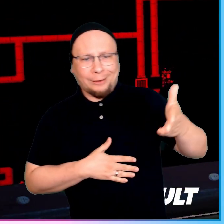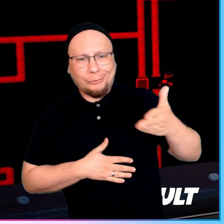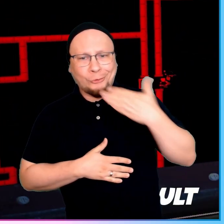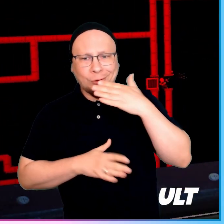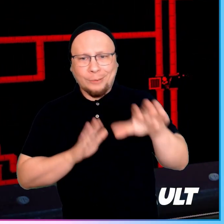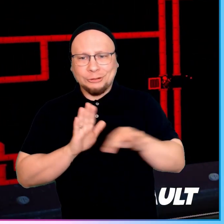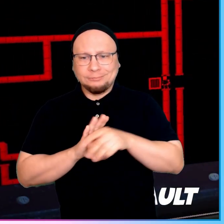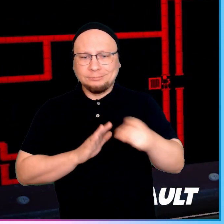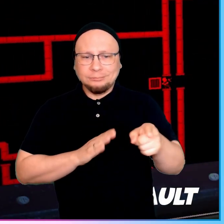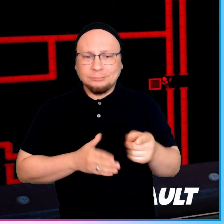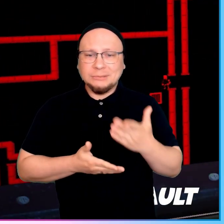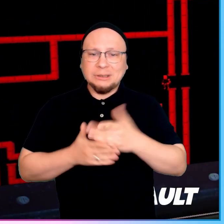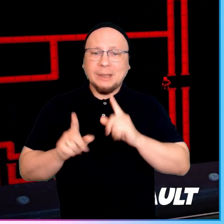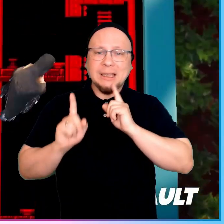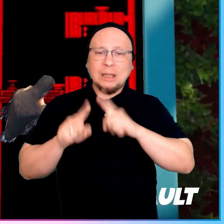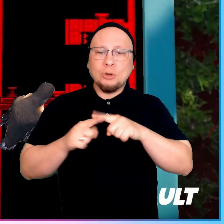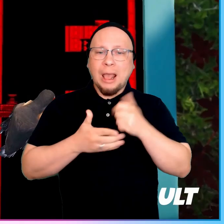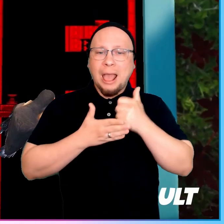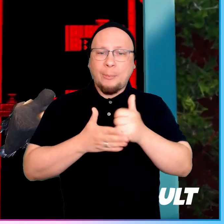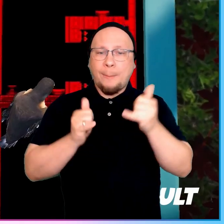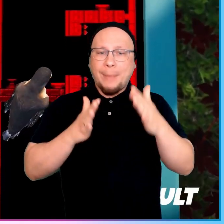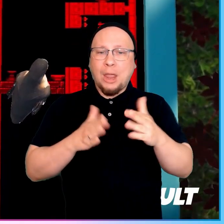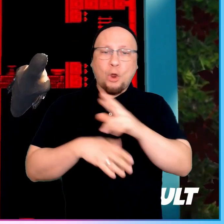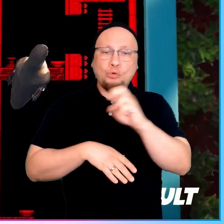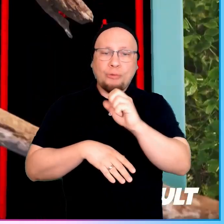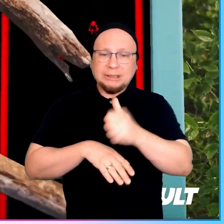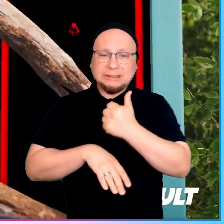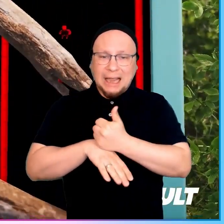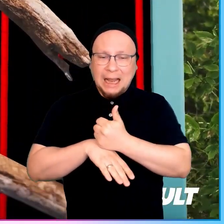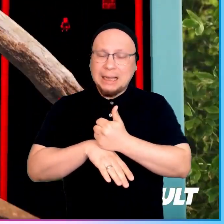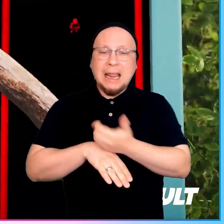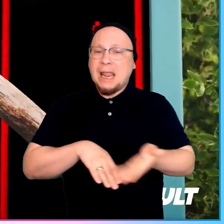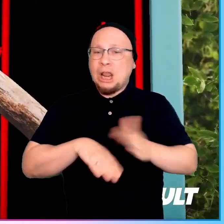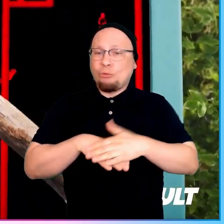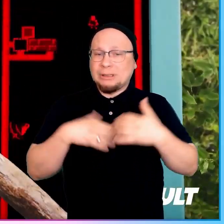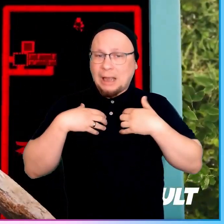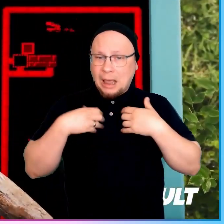Commands that reset the player, or give the player increased health or stamina, or more time to